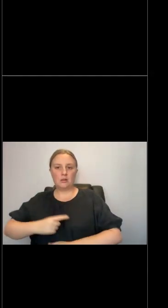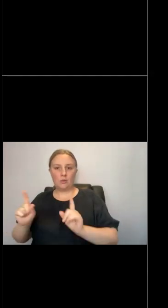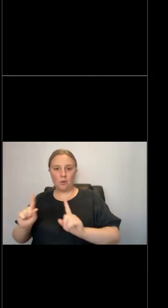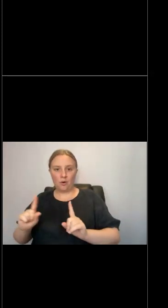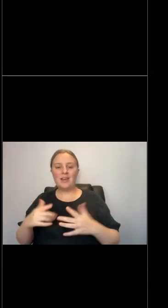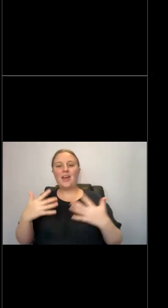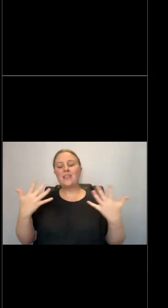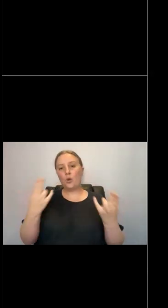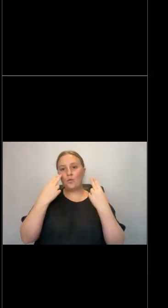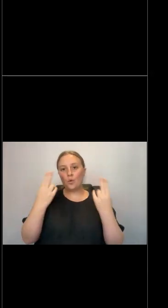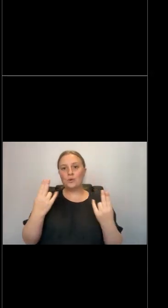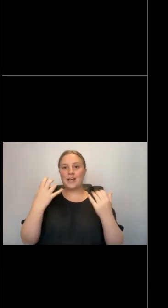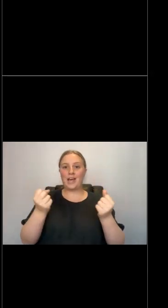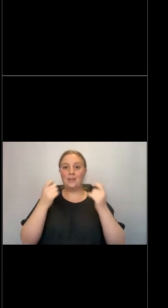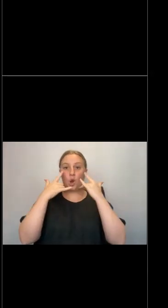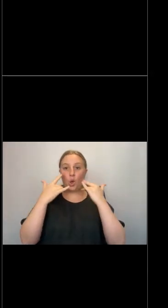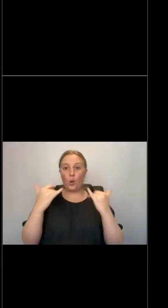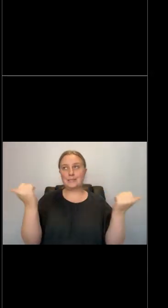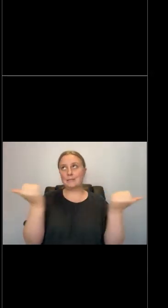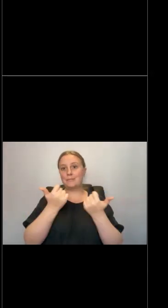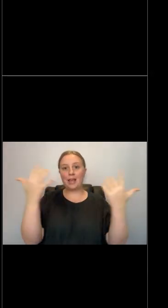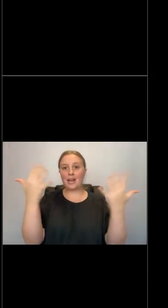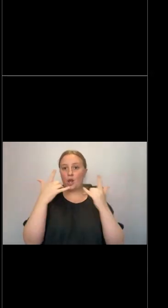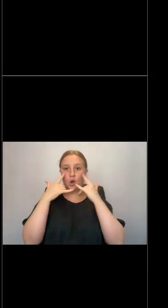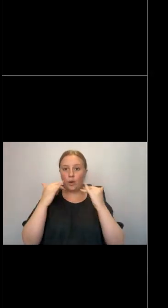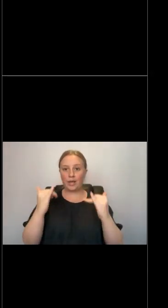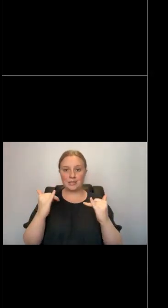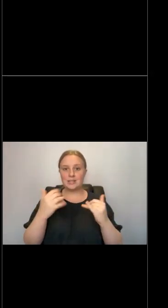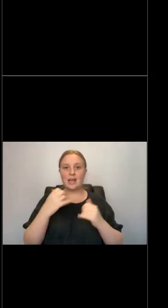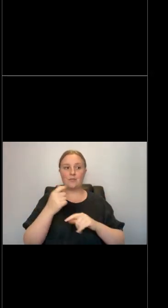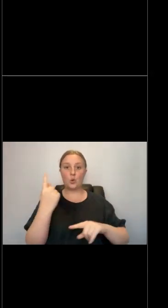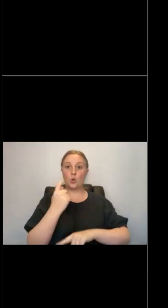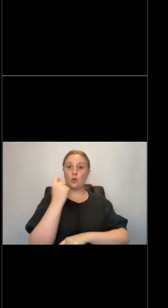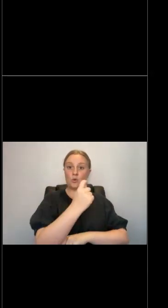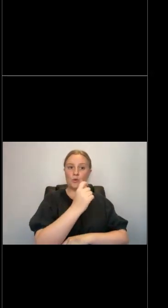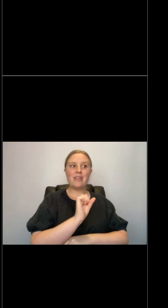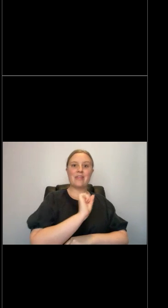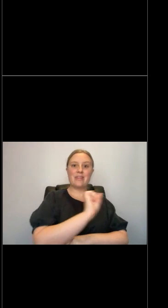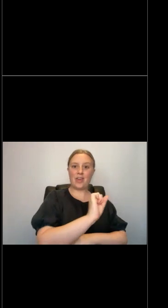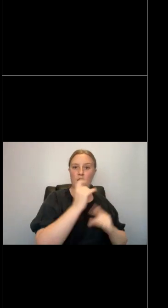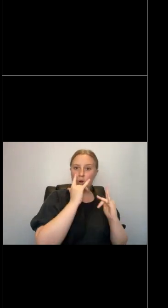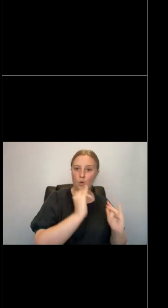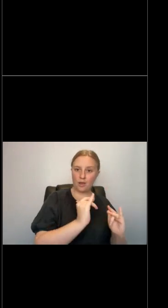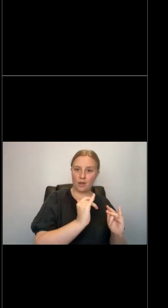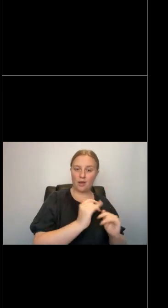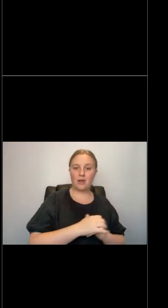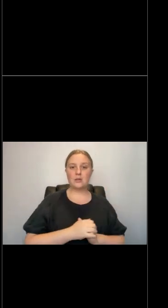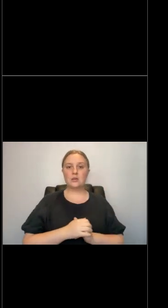So generally they'll be a case lawyer. They'll be a lawyer for the chief psychiatrist,